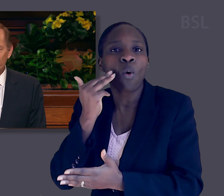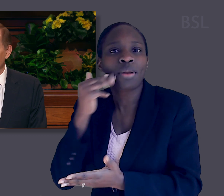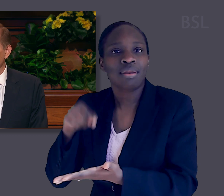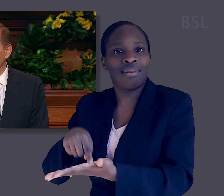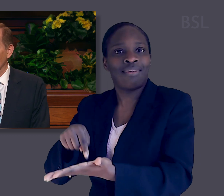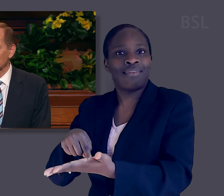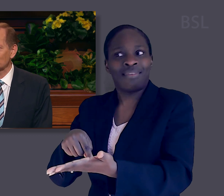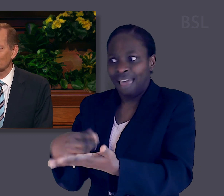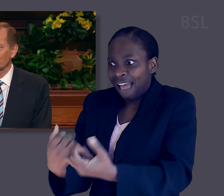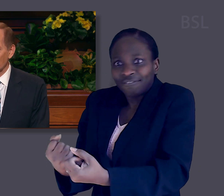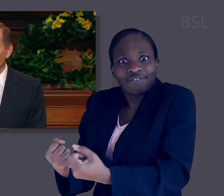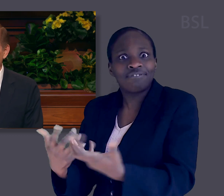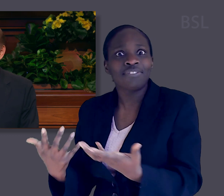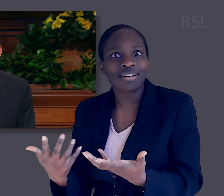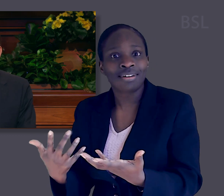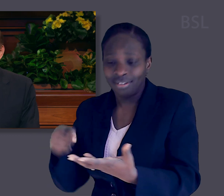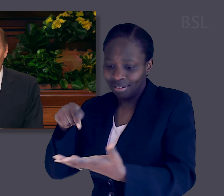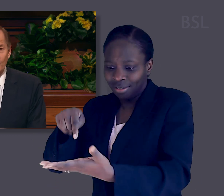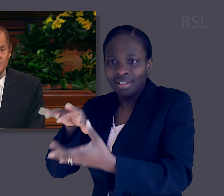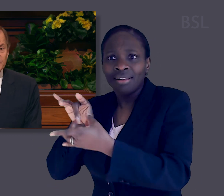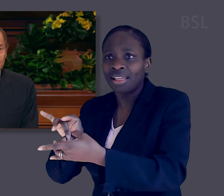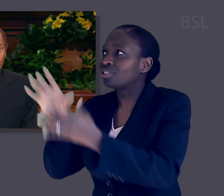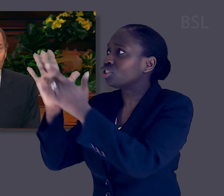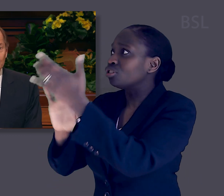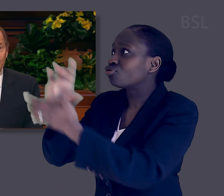I am referring of course to the Book of Mormon and, more specifically,